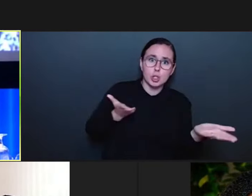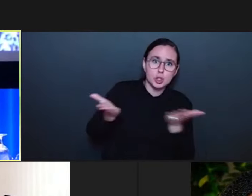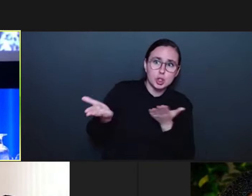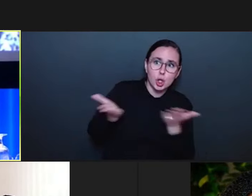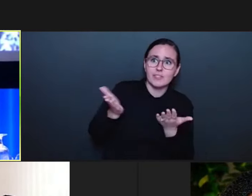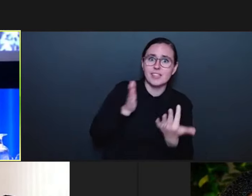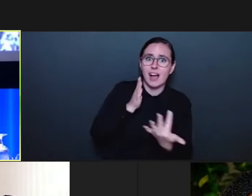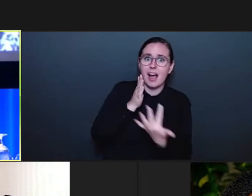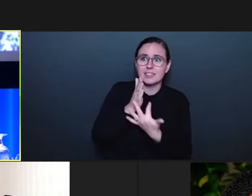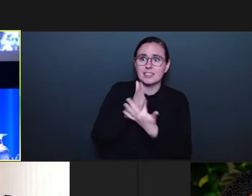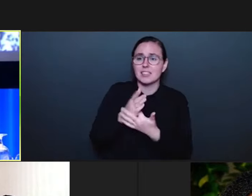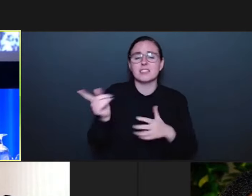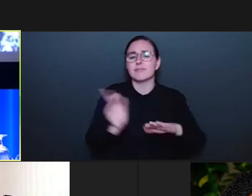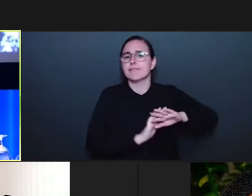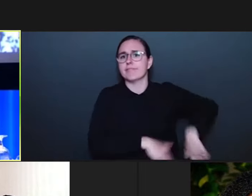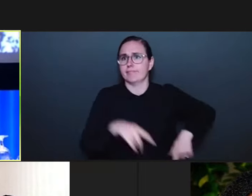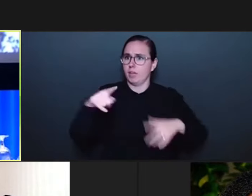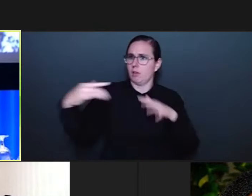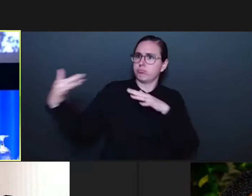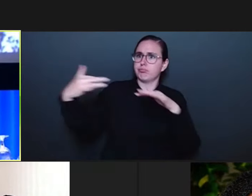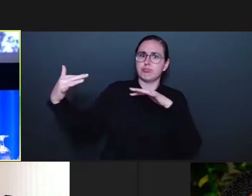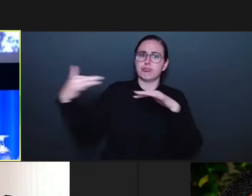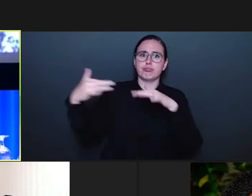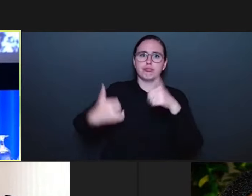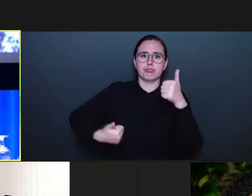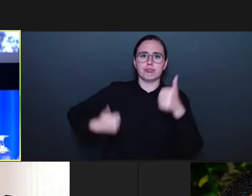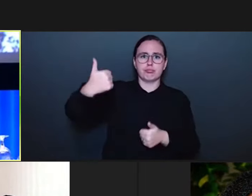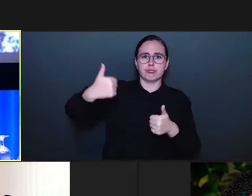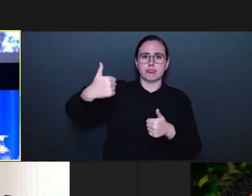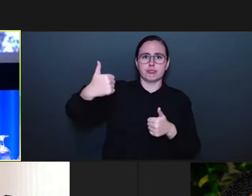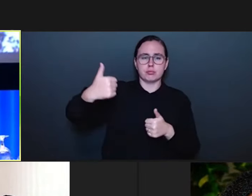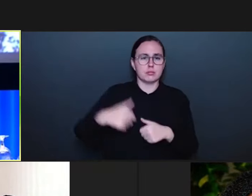have access to health services, you're looking at people who don't have access to labor income,